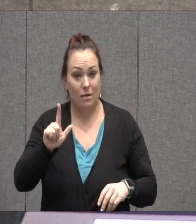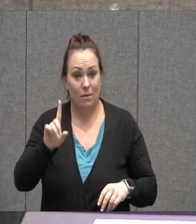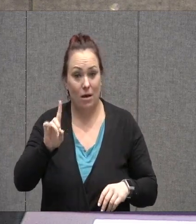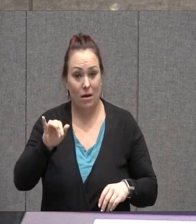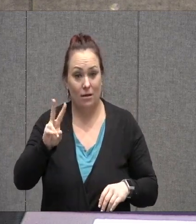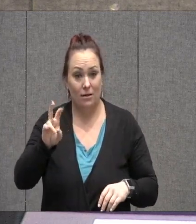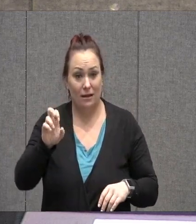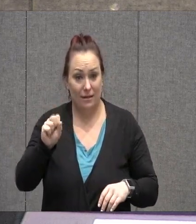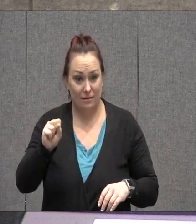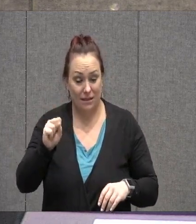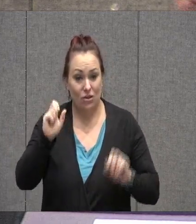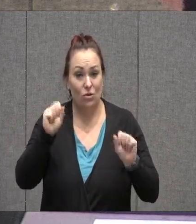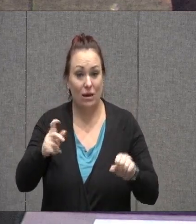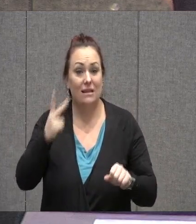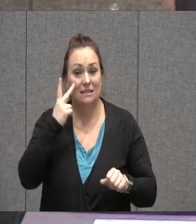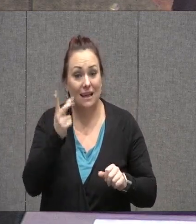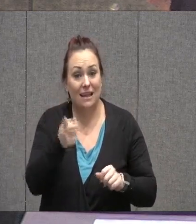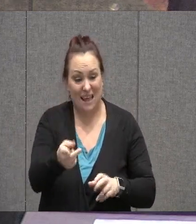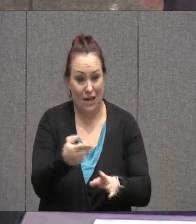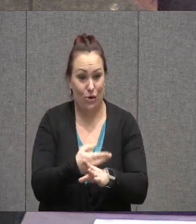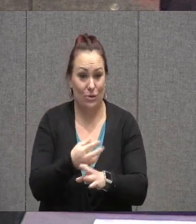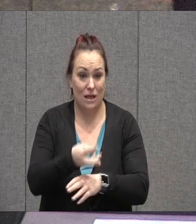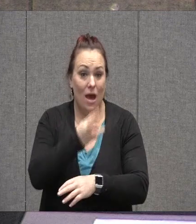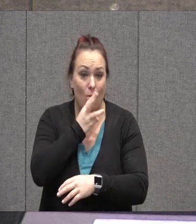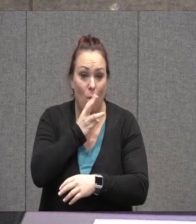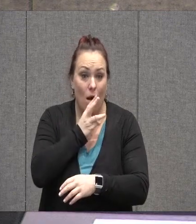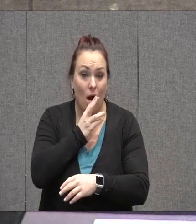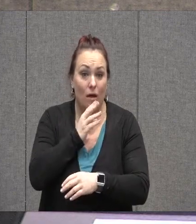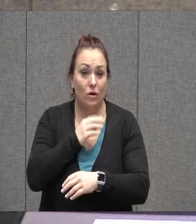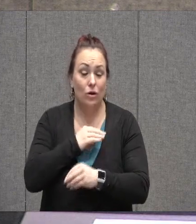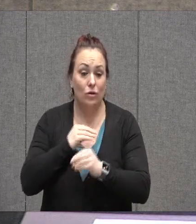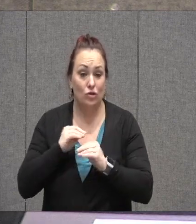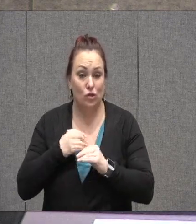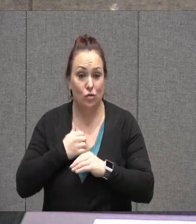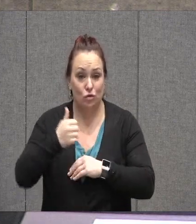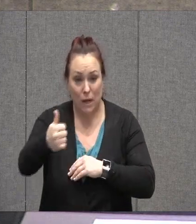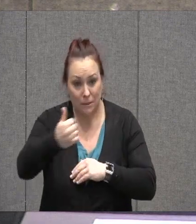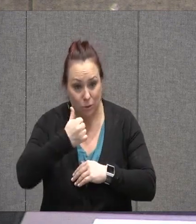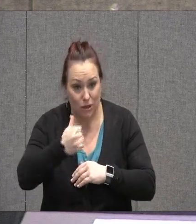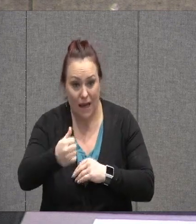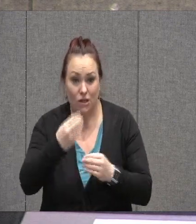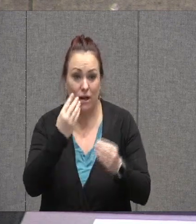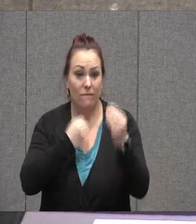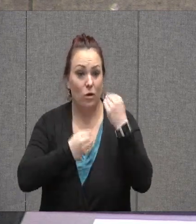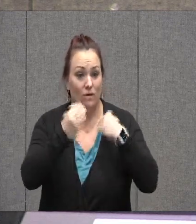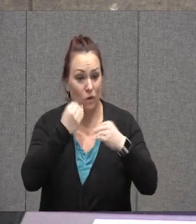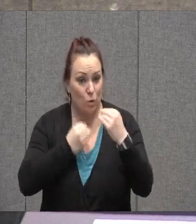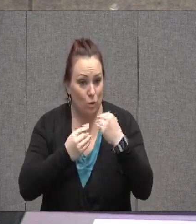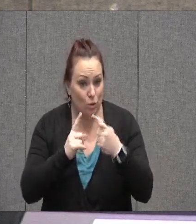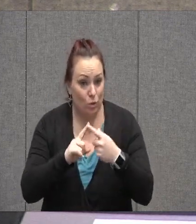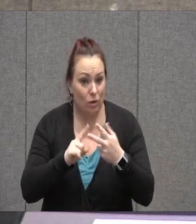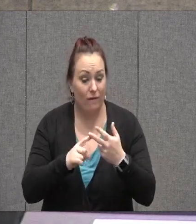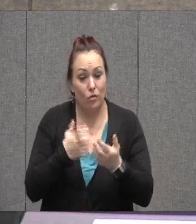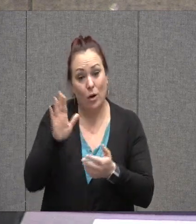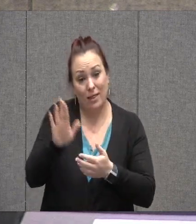So, you can see that they use the water for transportation, for food, and for economy.